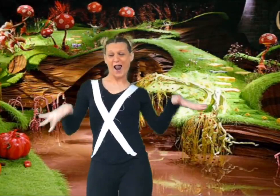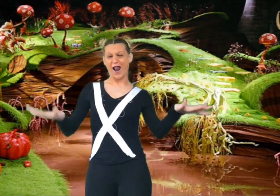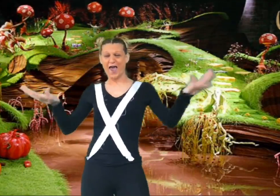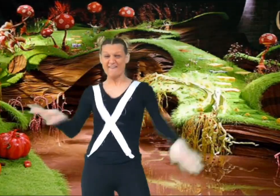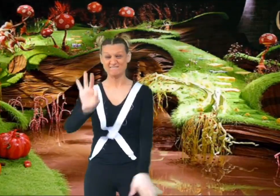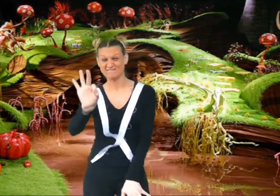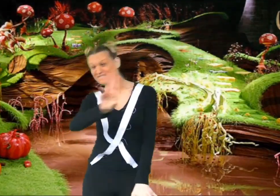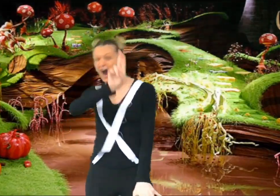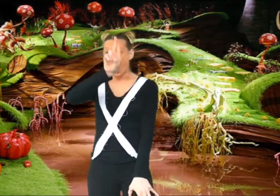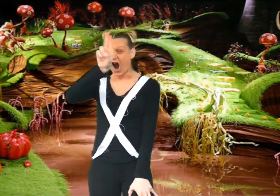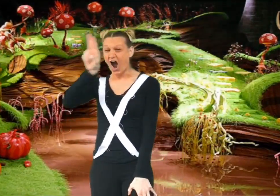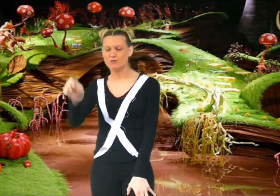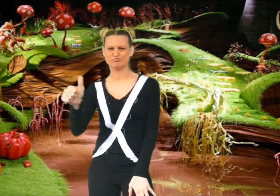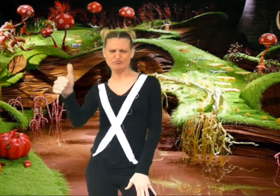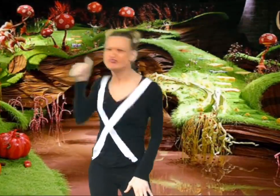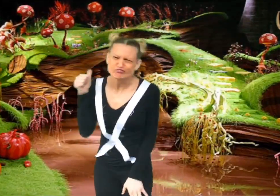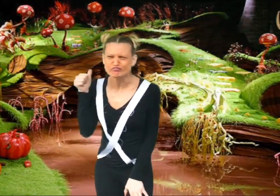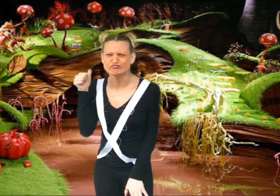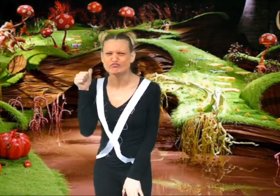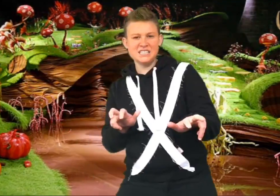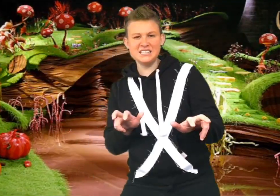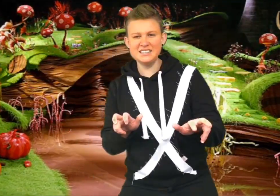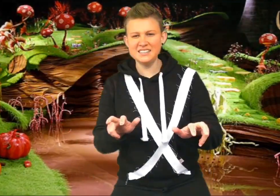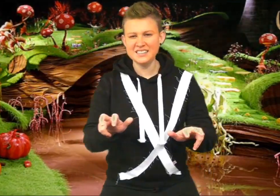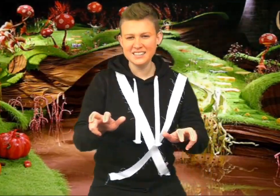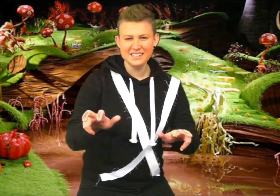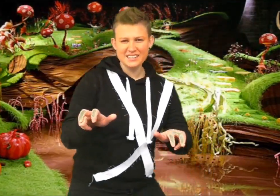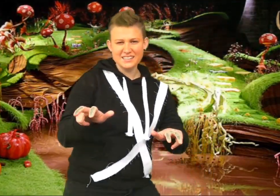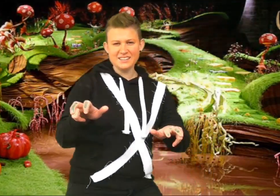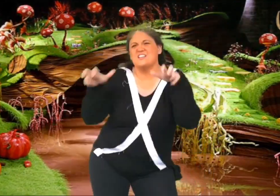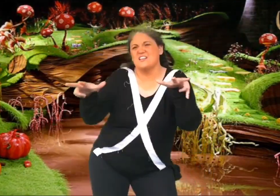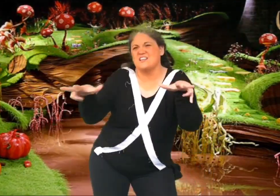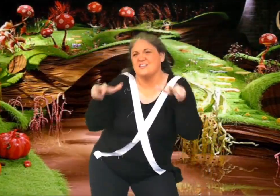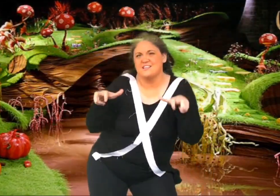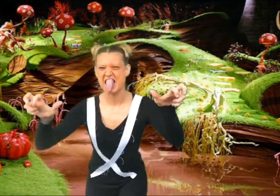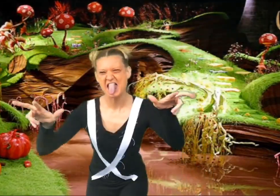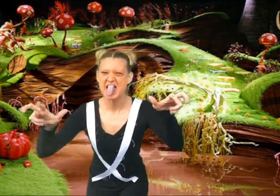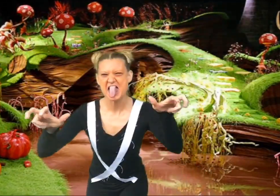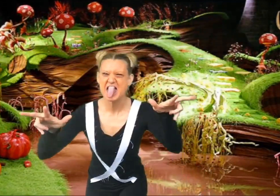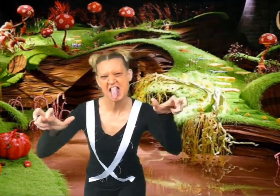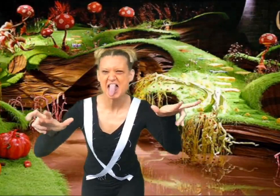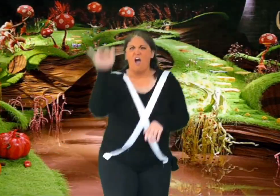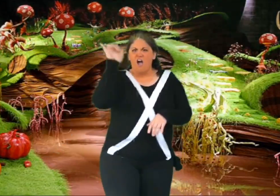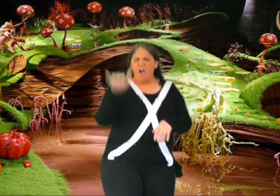Even the smallest bit of fun or happiness to anyone. Greedy, greedy, greedy!